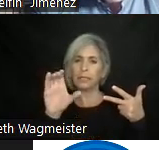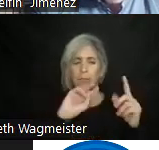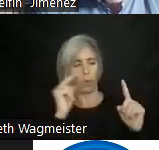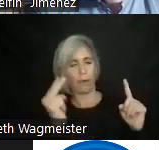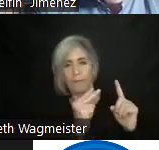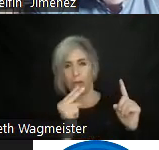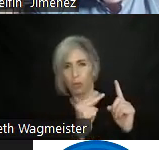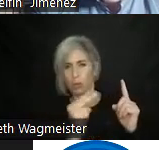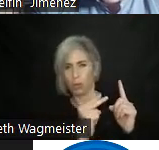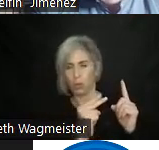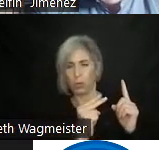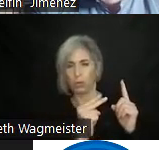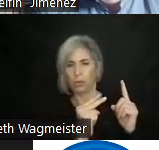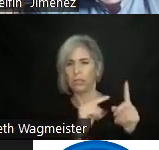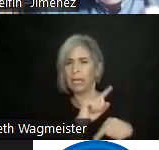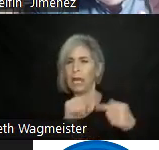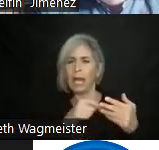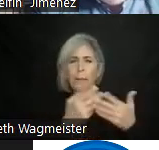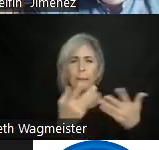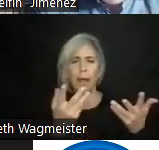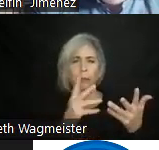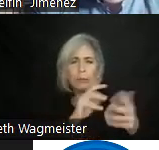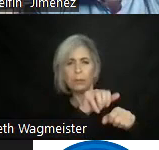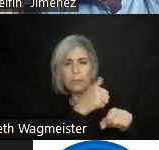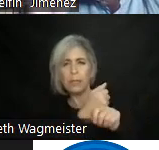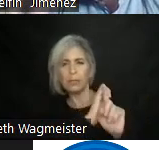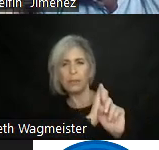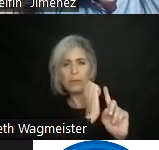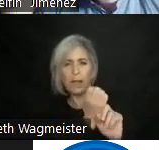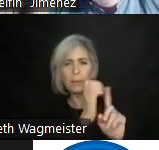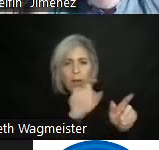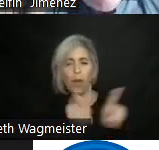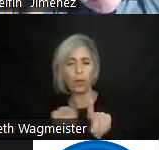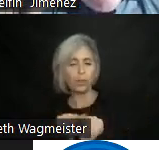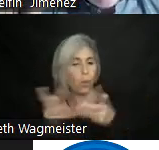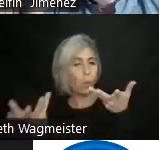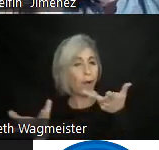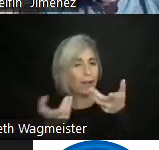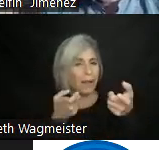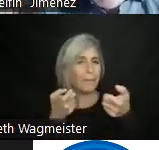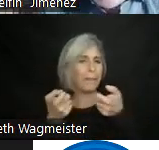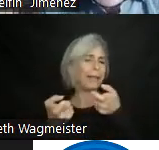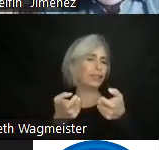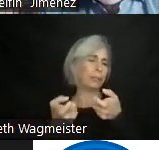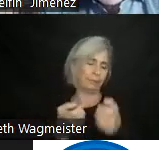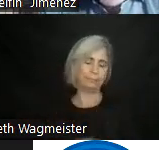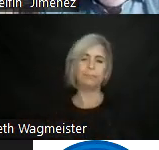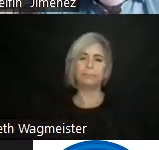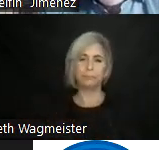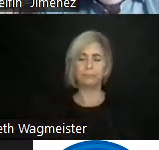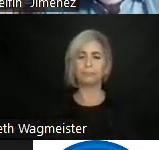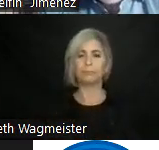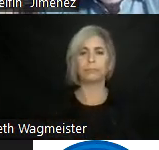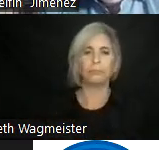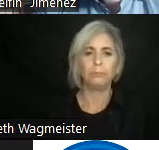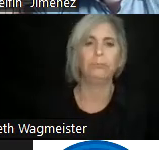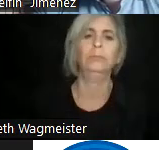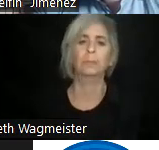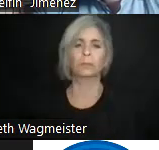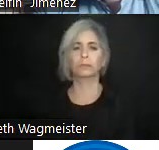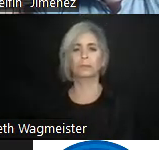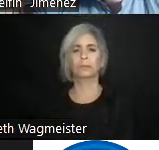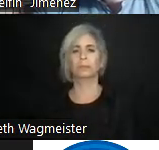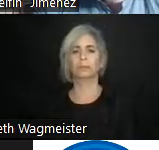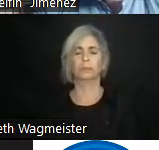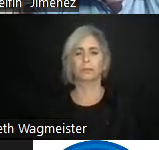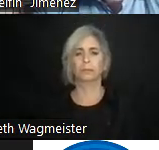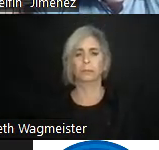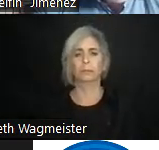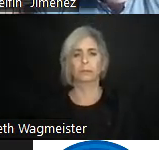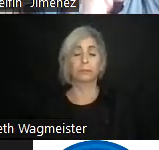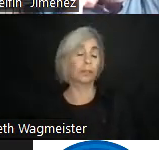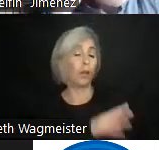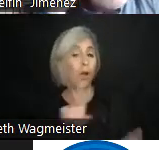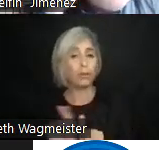because it is about a built environment and also about management. And have a very